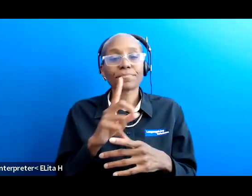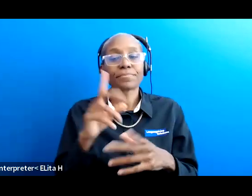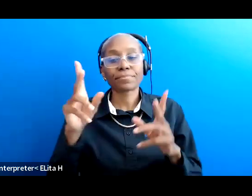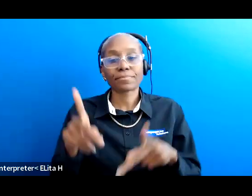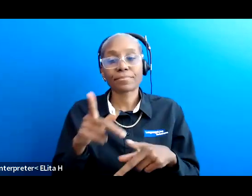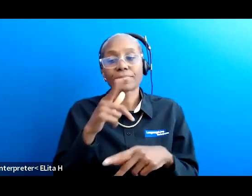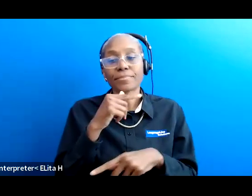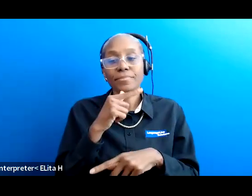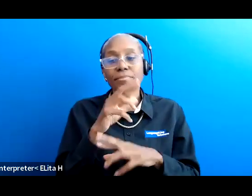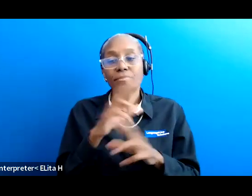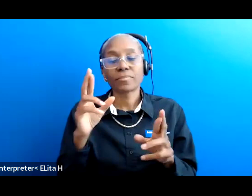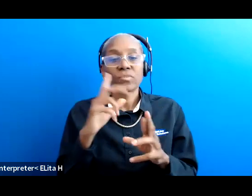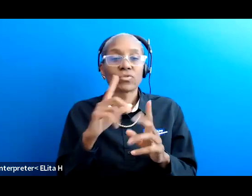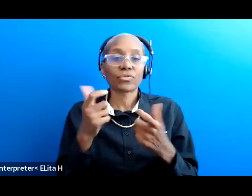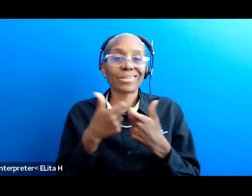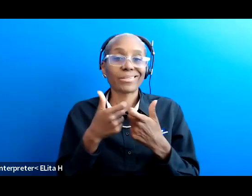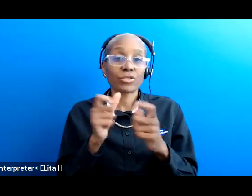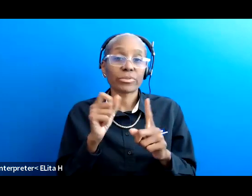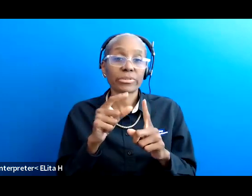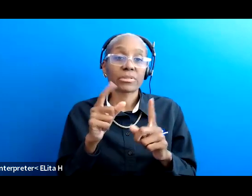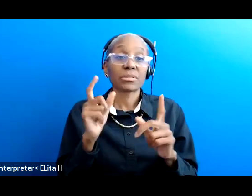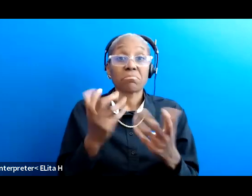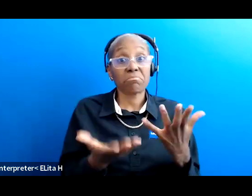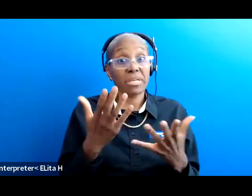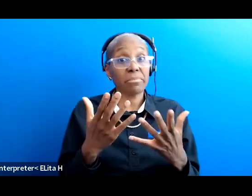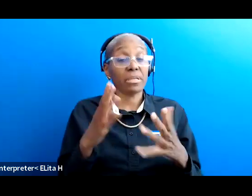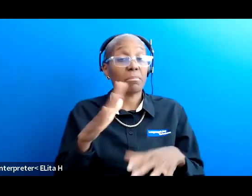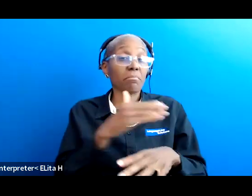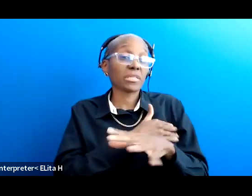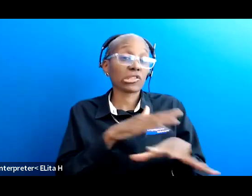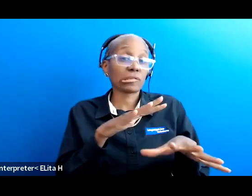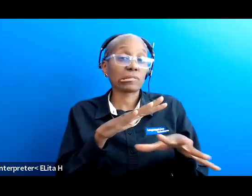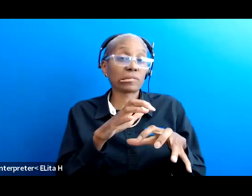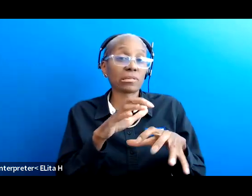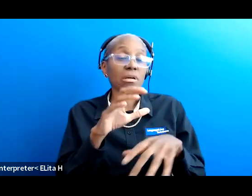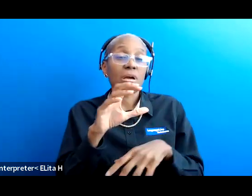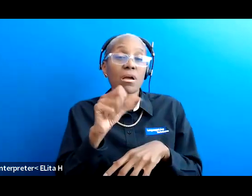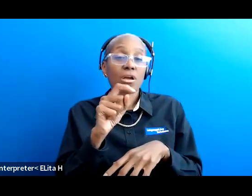is ready for electrical stim because they could have a contracted muscle or they could have a hidden blood clot.